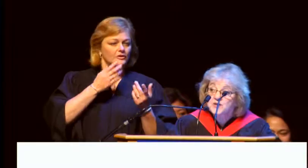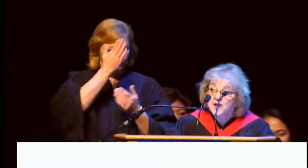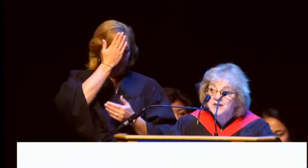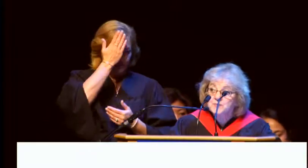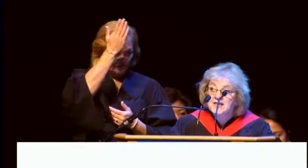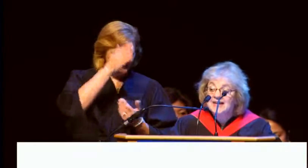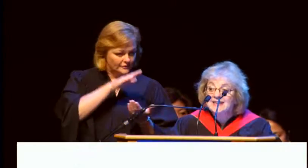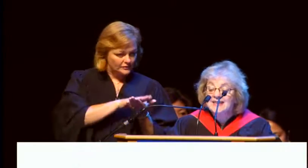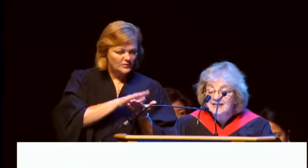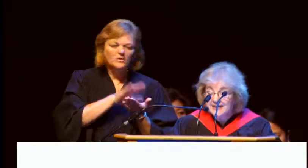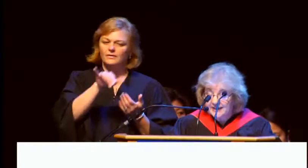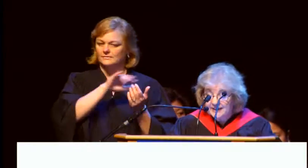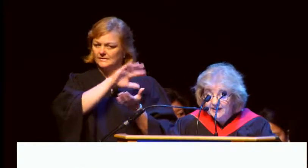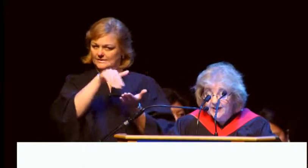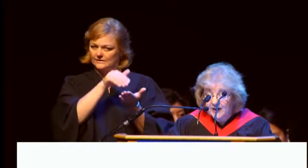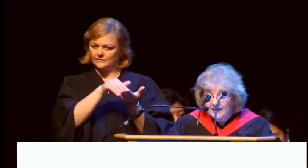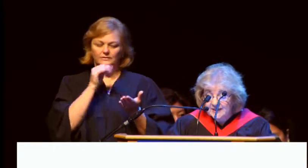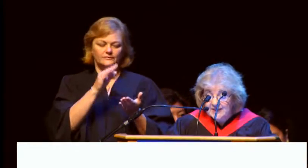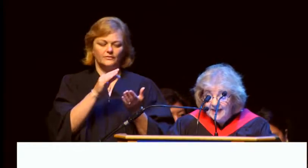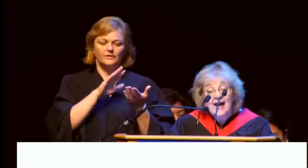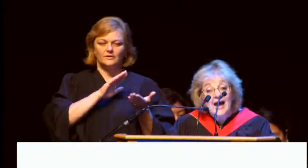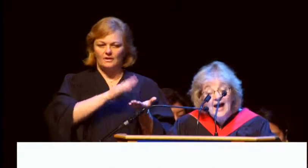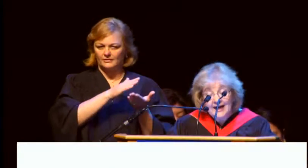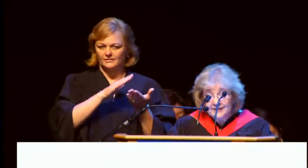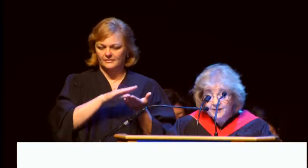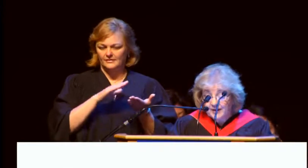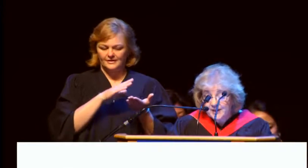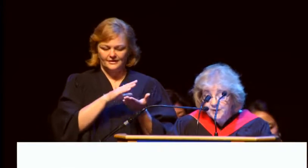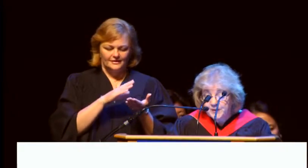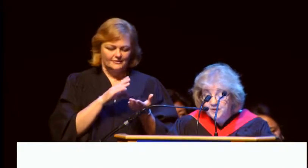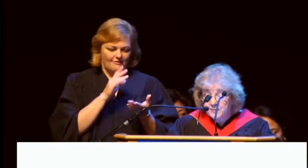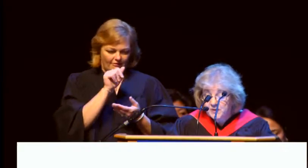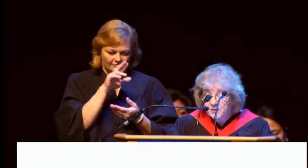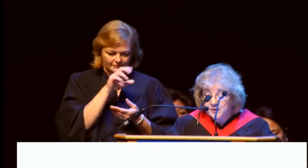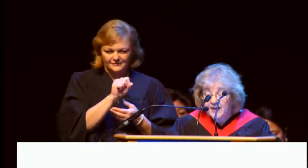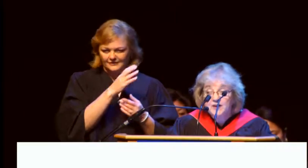FOR HOSPITALITY AND CULINARY ARTS AND GRADUATES FROM THE SCHOOL OF ENGLISH